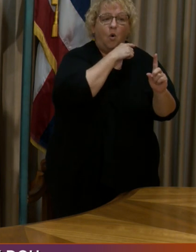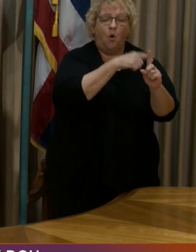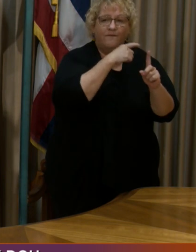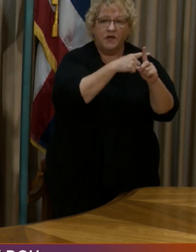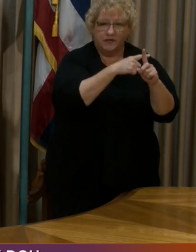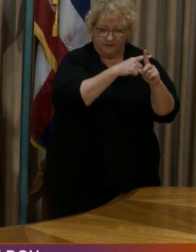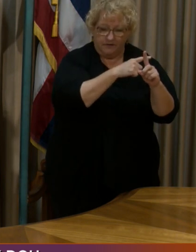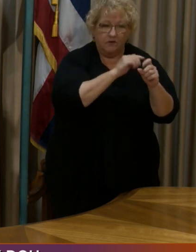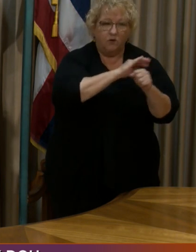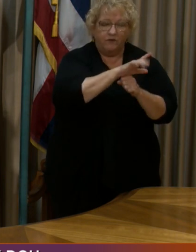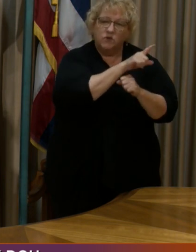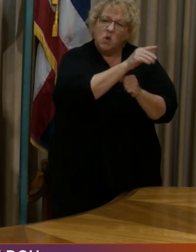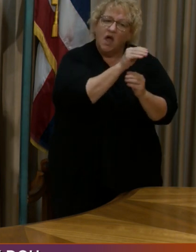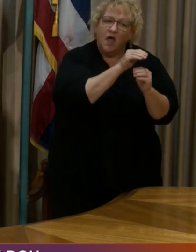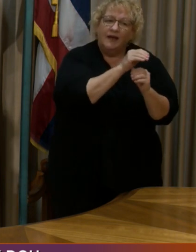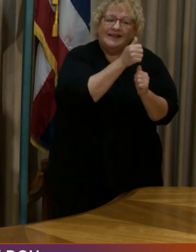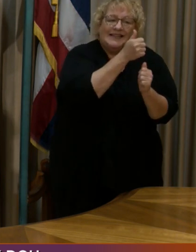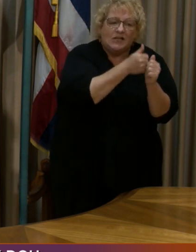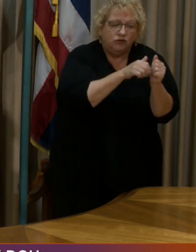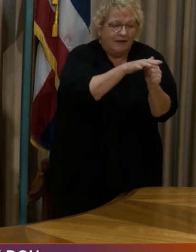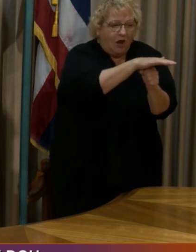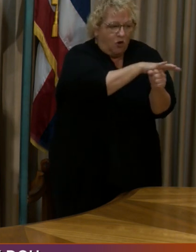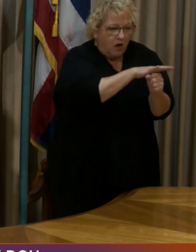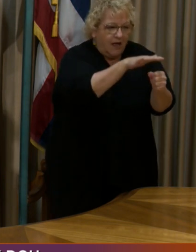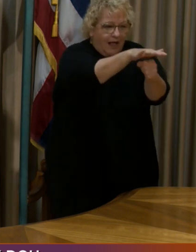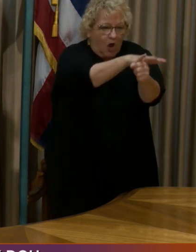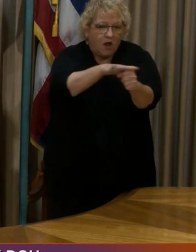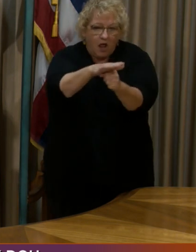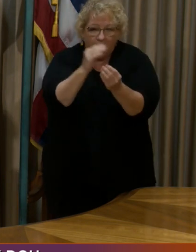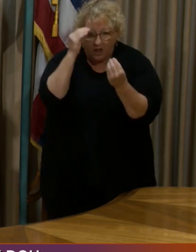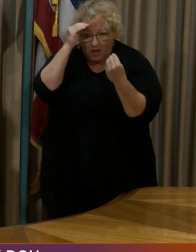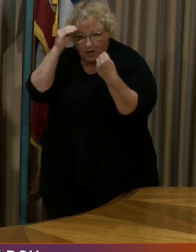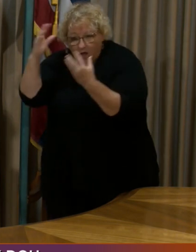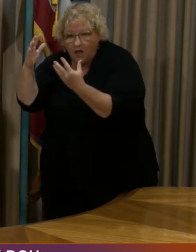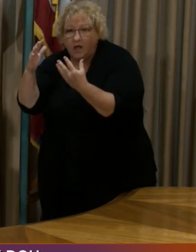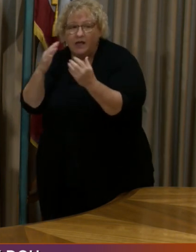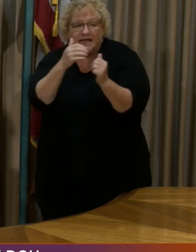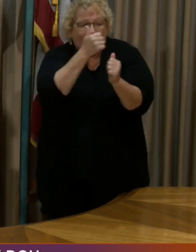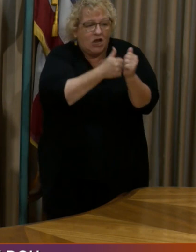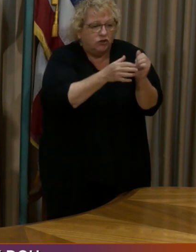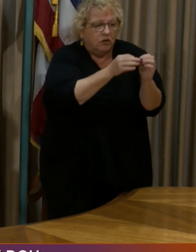COMMUNICATE THE NUMBER OF CODED CASES LOOKING SCHOOLS AS WE KNOW RIGHT NOW. YOU'RE ONLY RELEASING IT BY